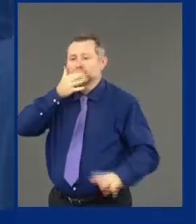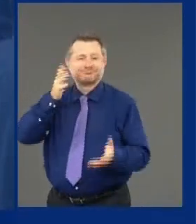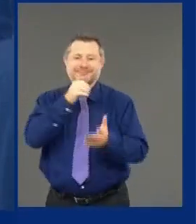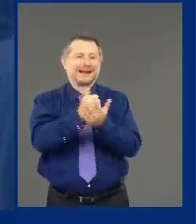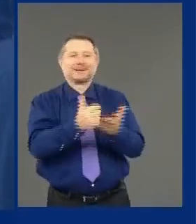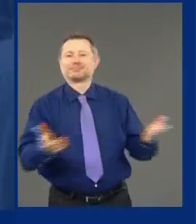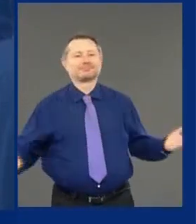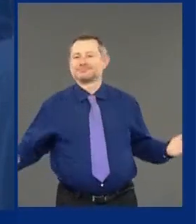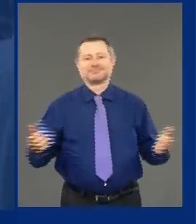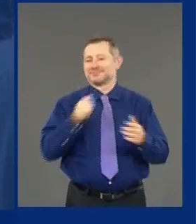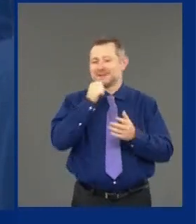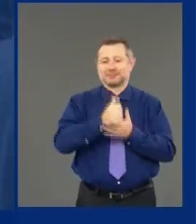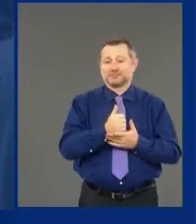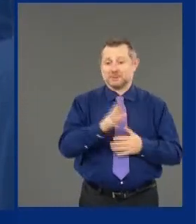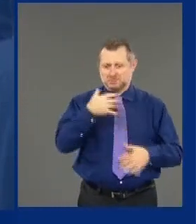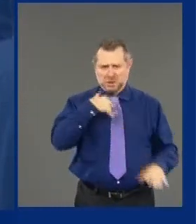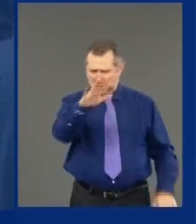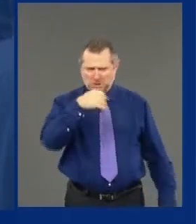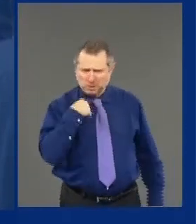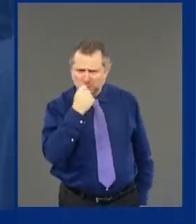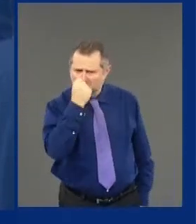LONG TIME, I MISS MY FRIENDS.